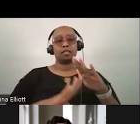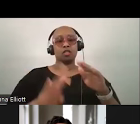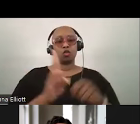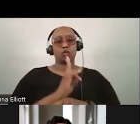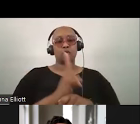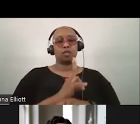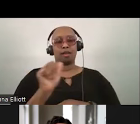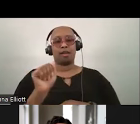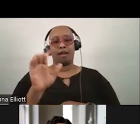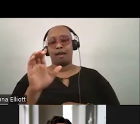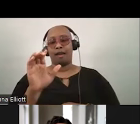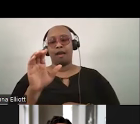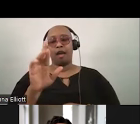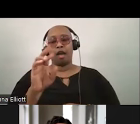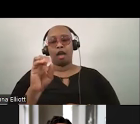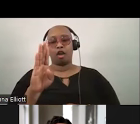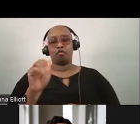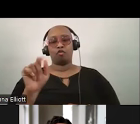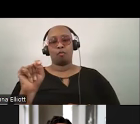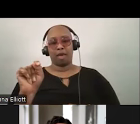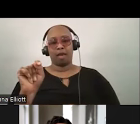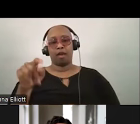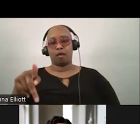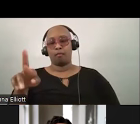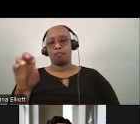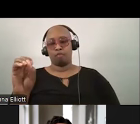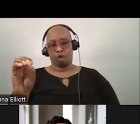of know what you're looking for, what it's going to be able to remediate, and what you're going to